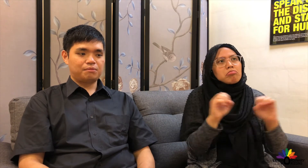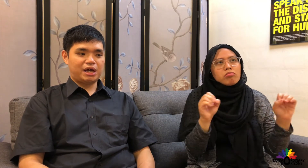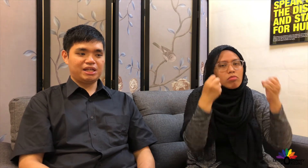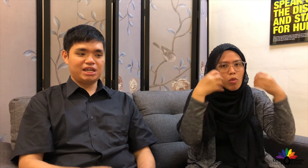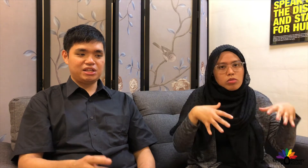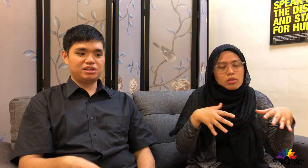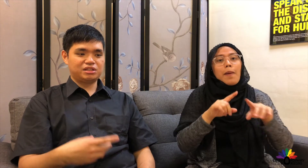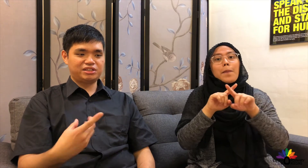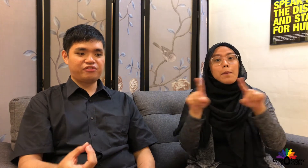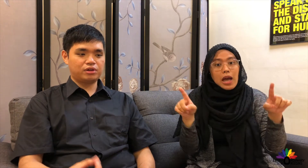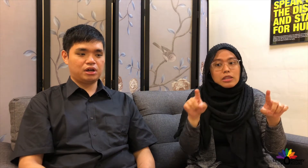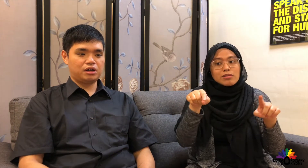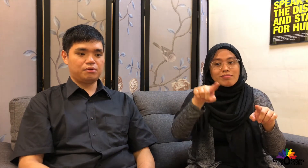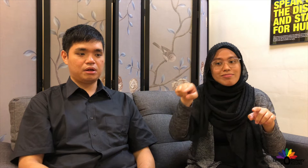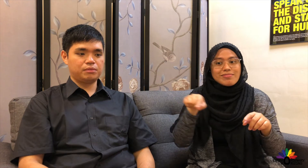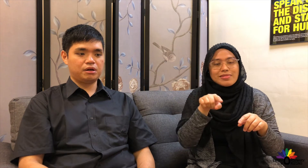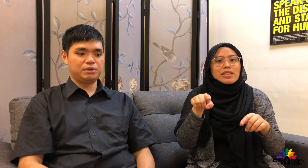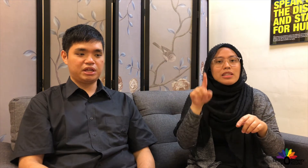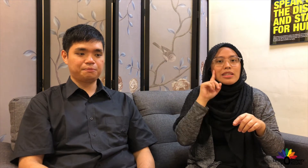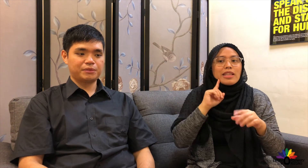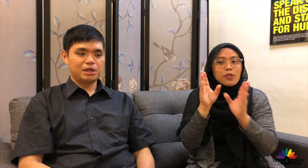But in the deaf meeting,